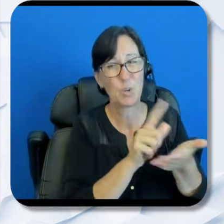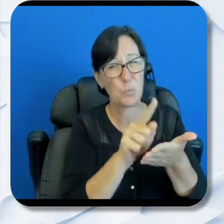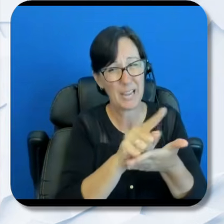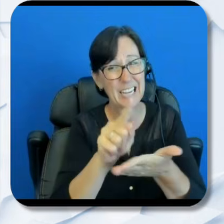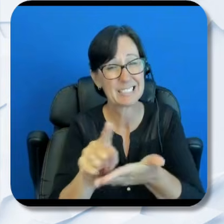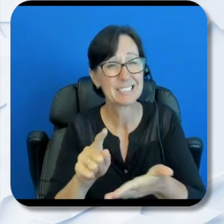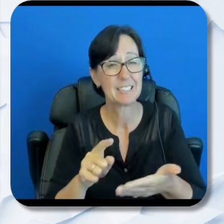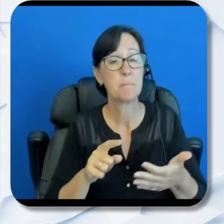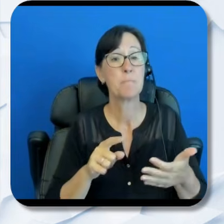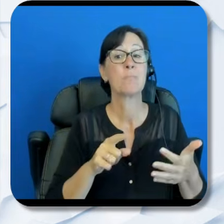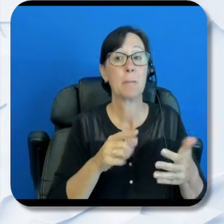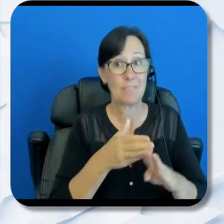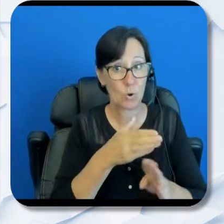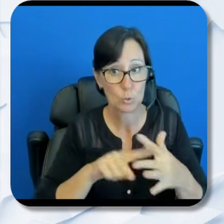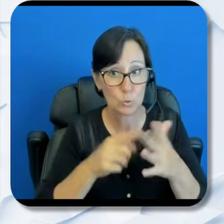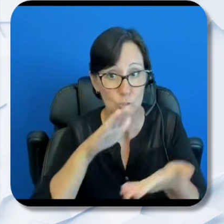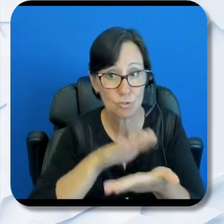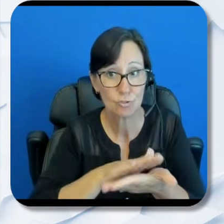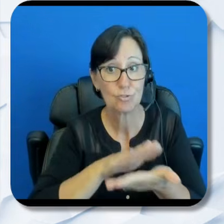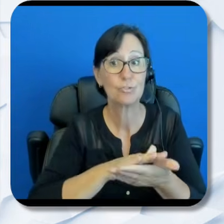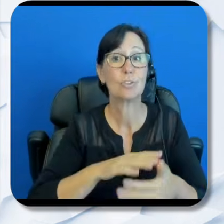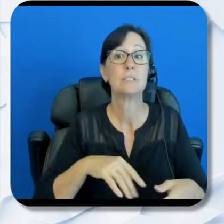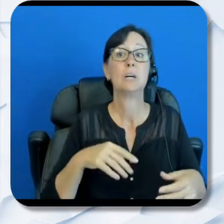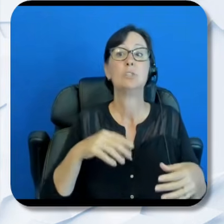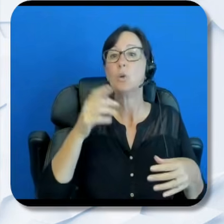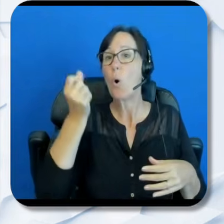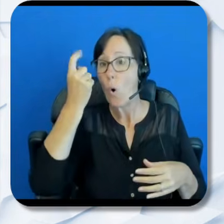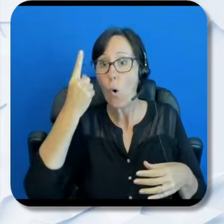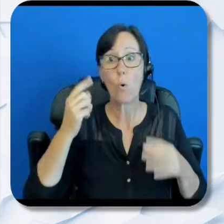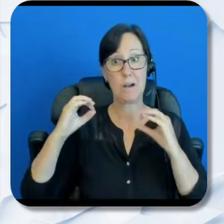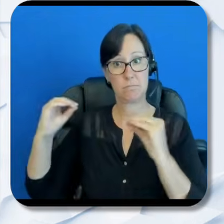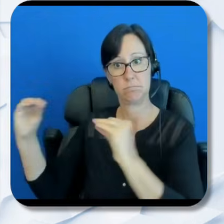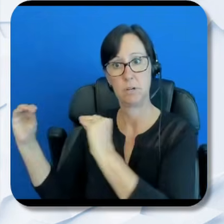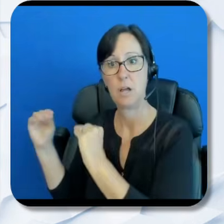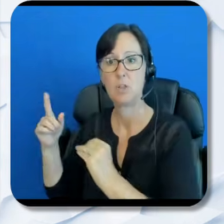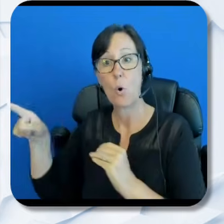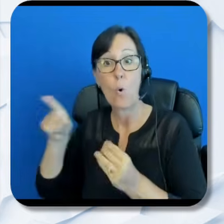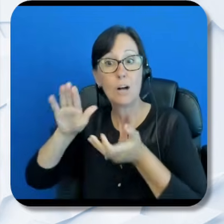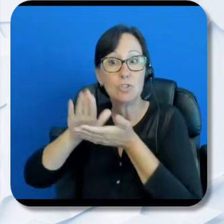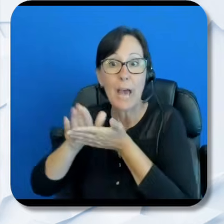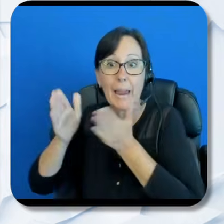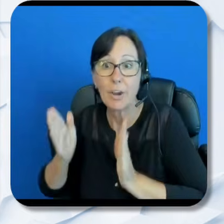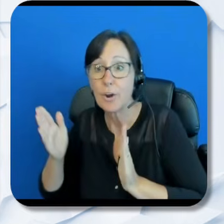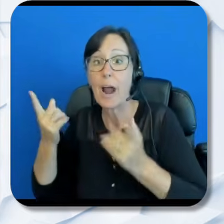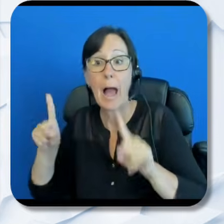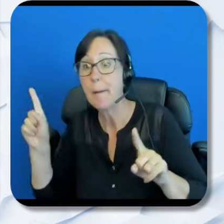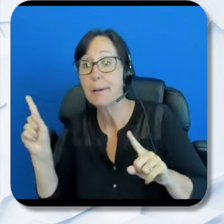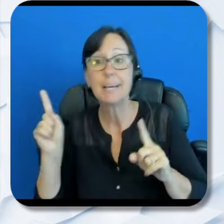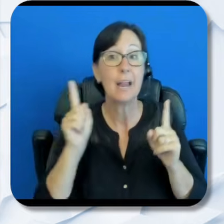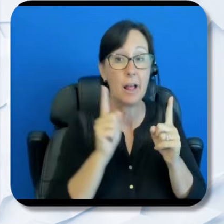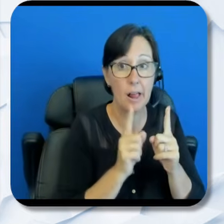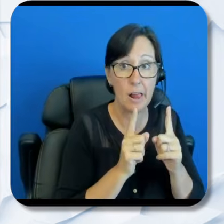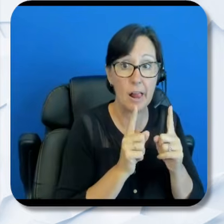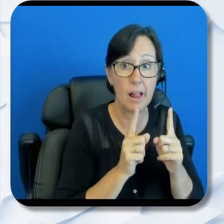So that when that janitor comes across a student who is ready to share about their hardship.